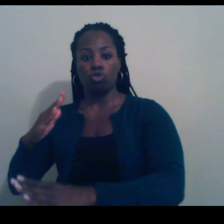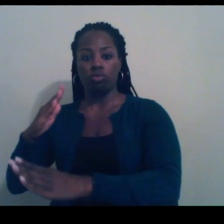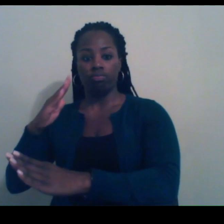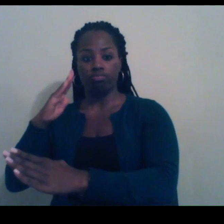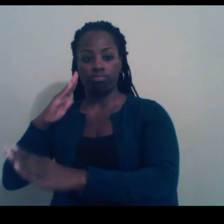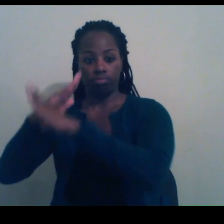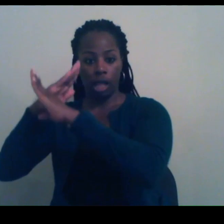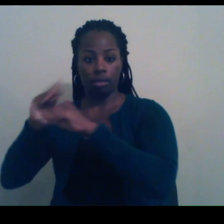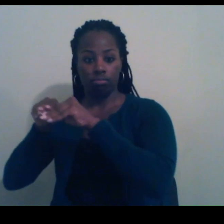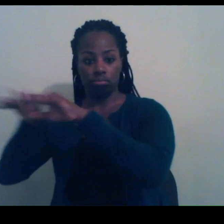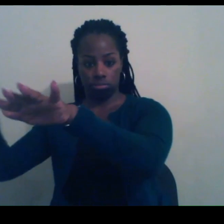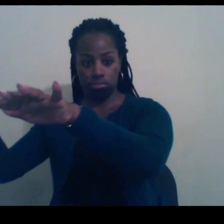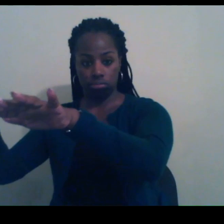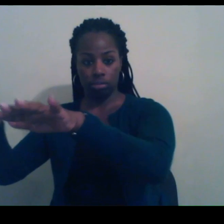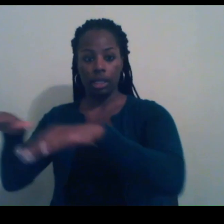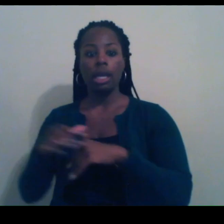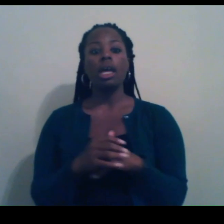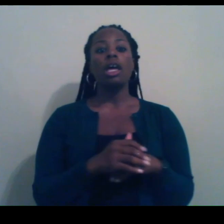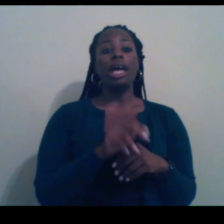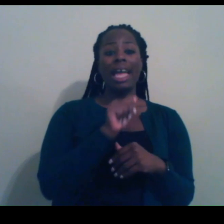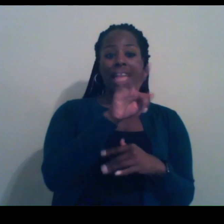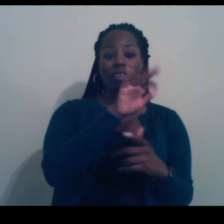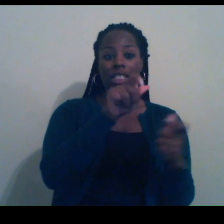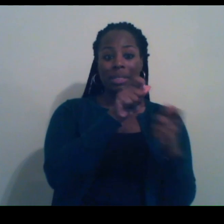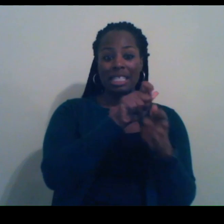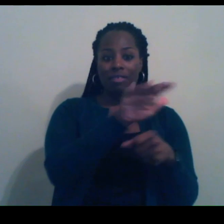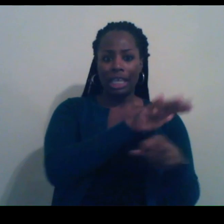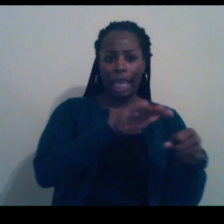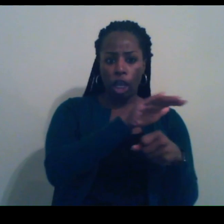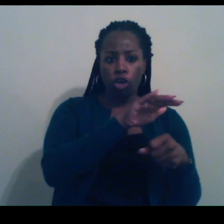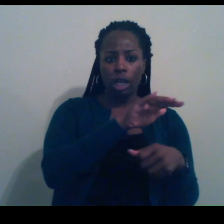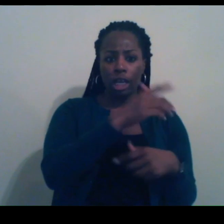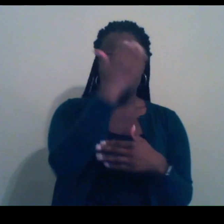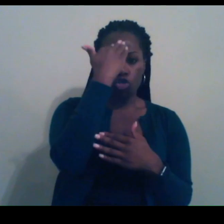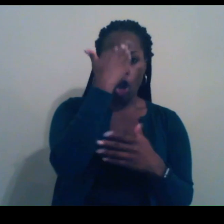where there hot spots in the rest of the world just like the original inhibition